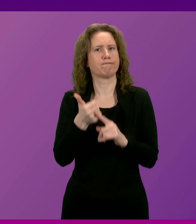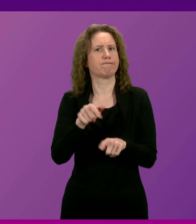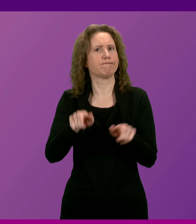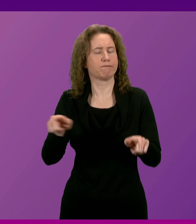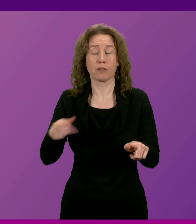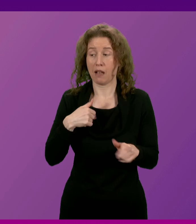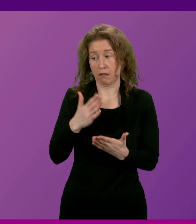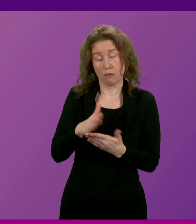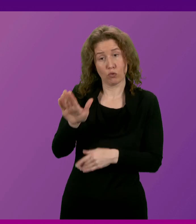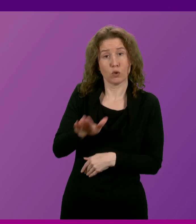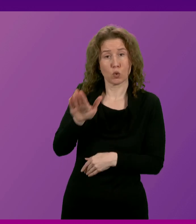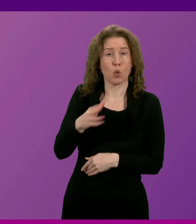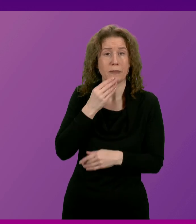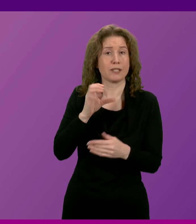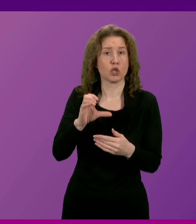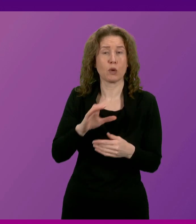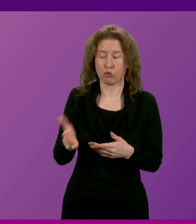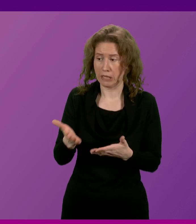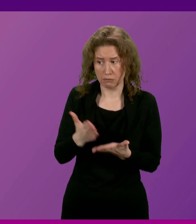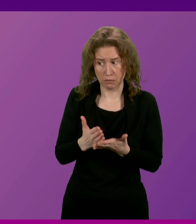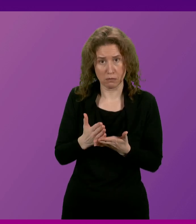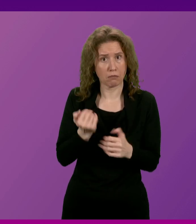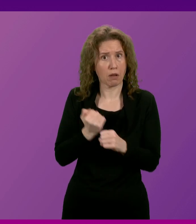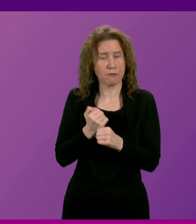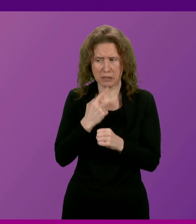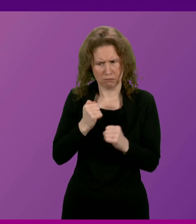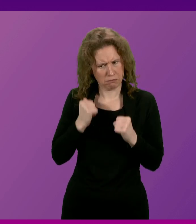assure Mr Choudhury of the importance that the Government attaches to tackling waiting times